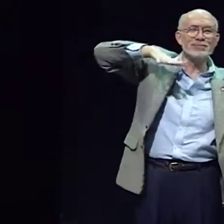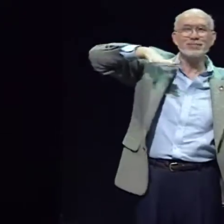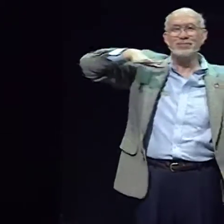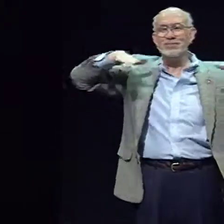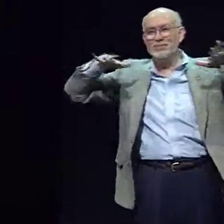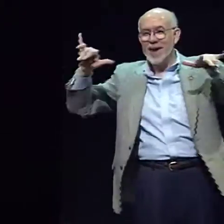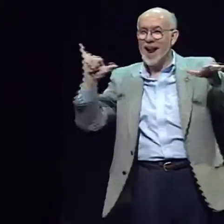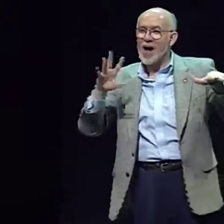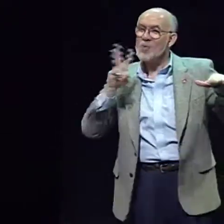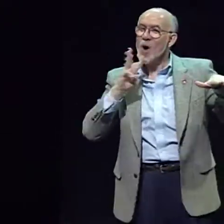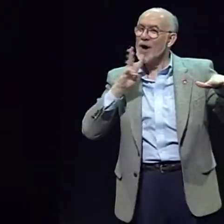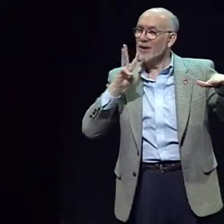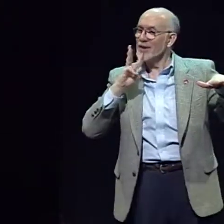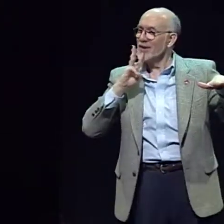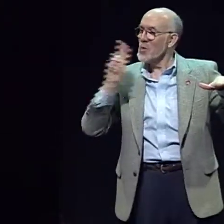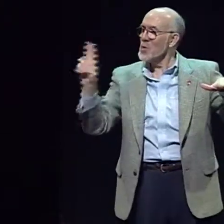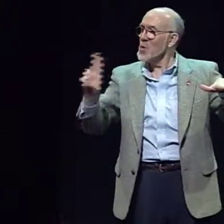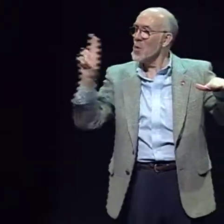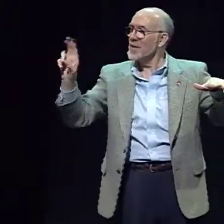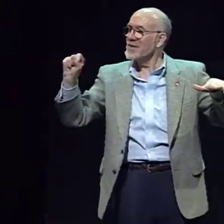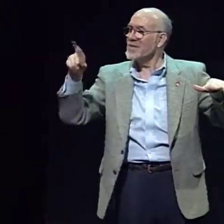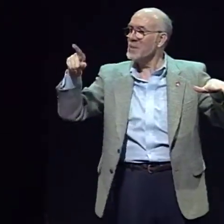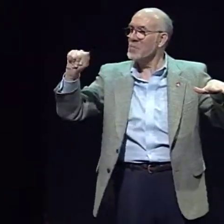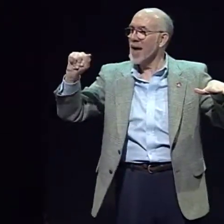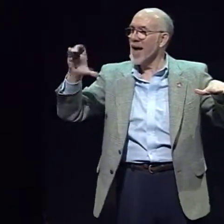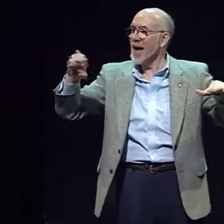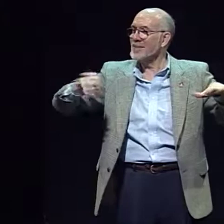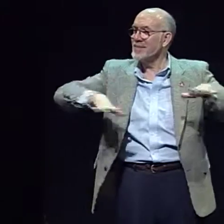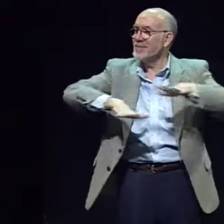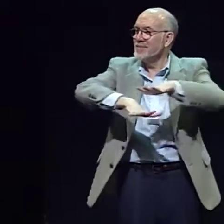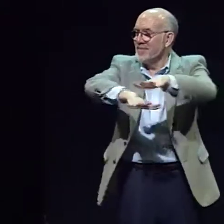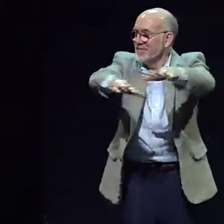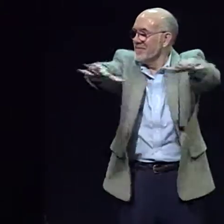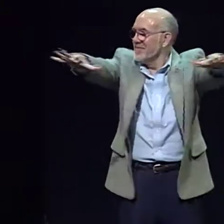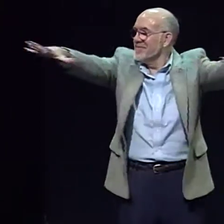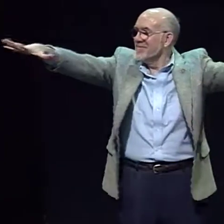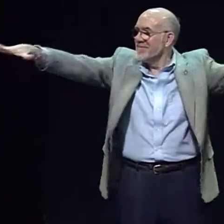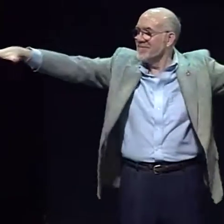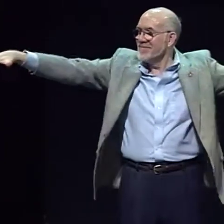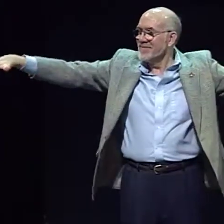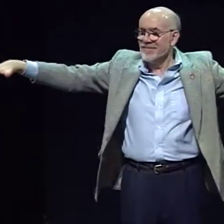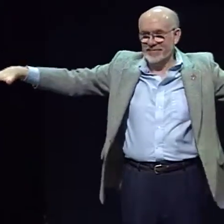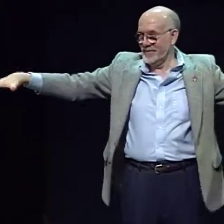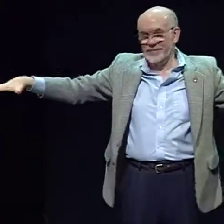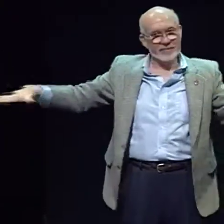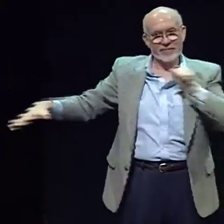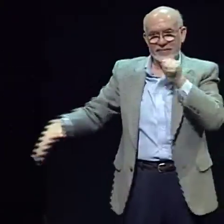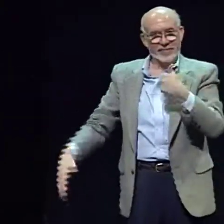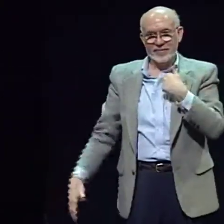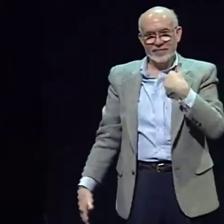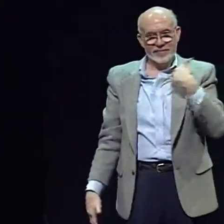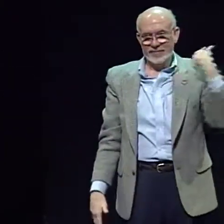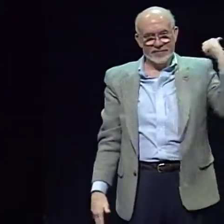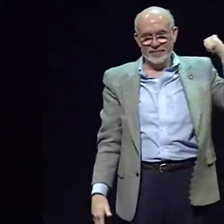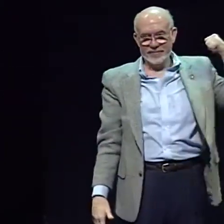IT WASN'T FREE-FLOWING, LIKE WATER, AND USING PLENTY OF THE SPACE.